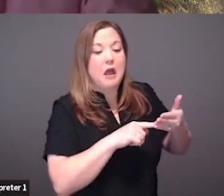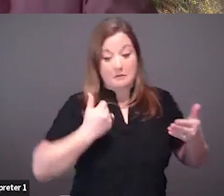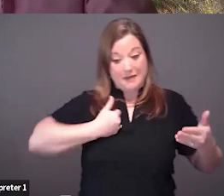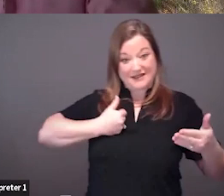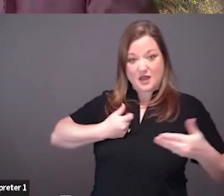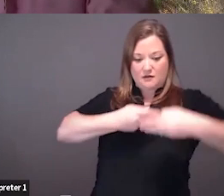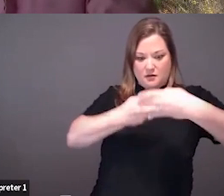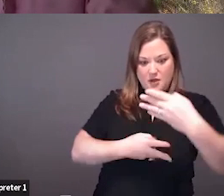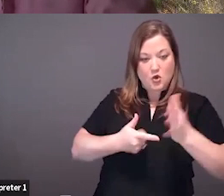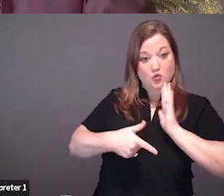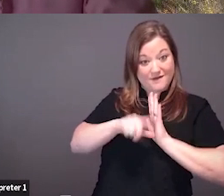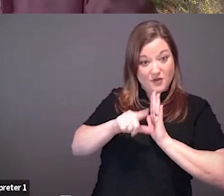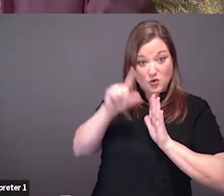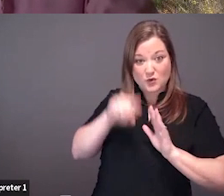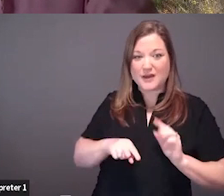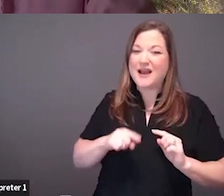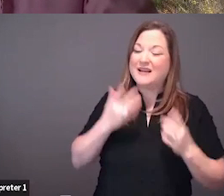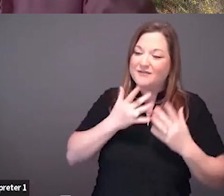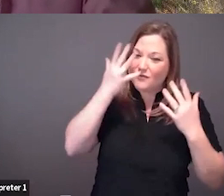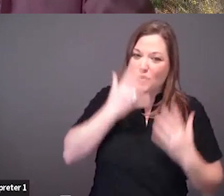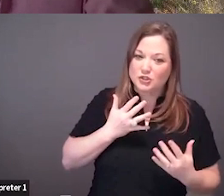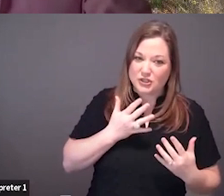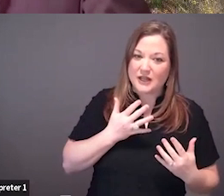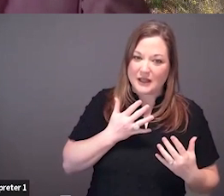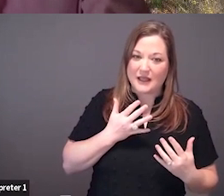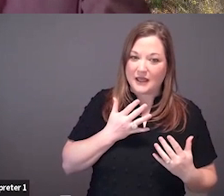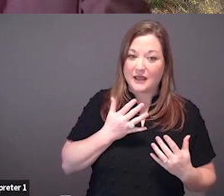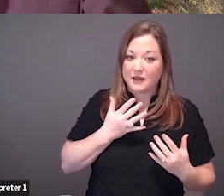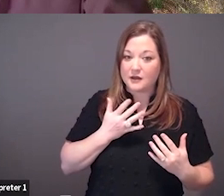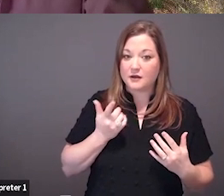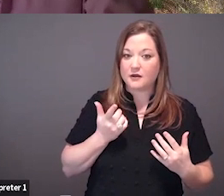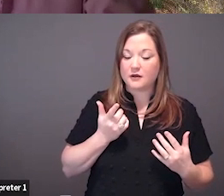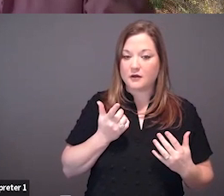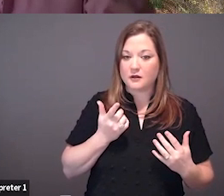Unfortunately, we had the links to the actual tickets with the actual users talking.